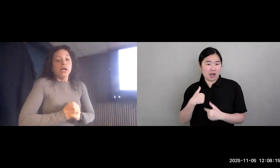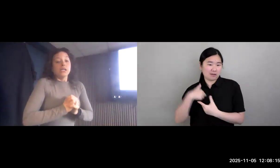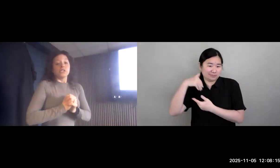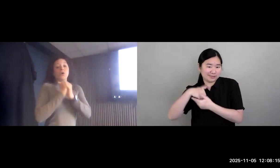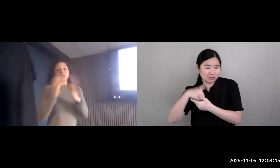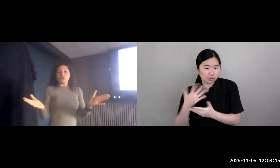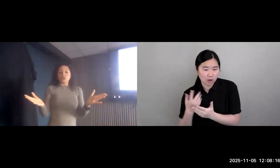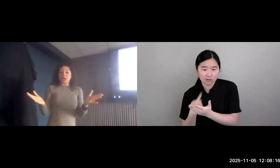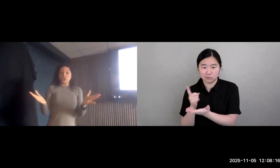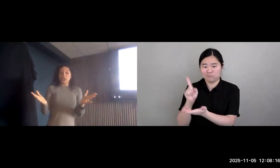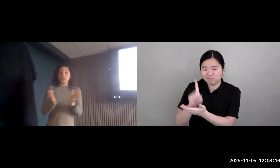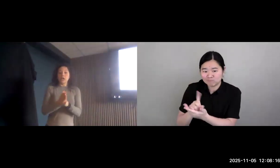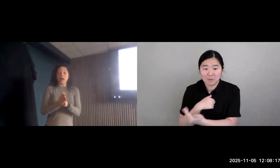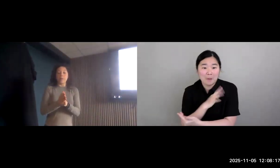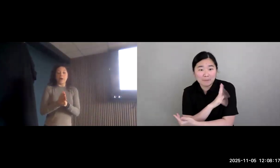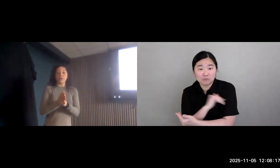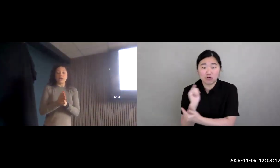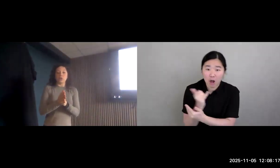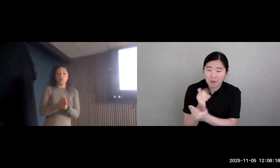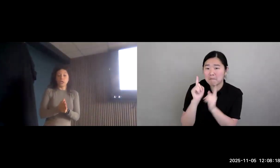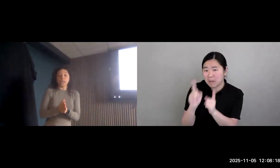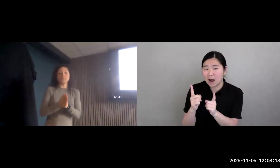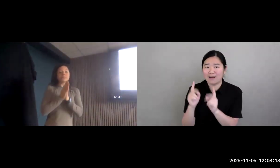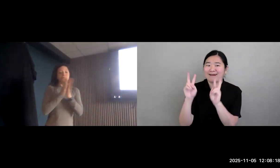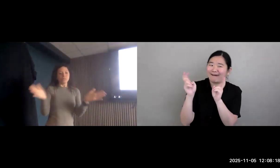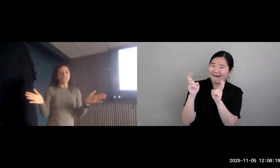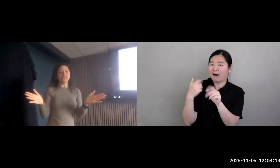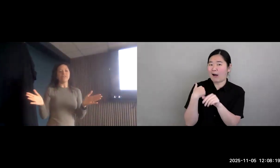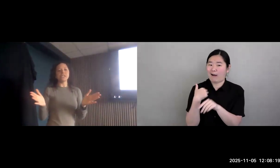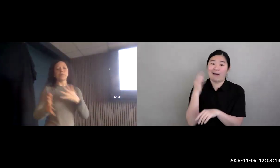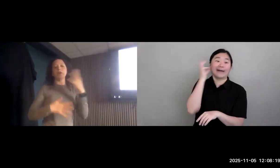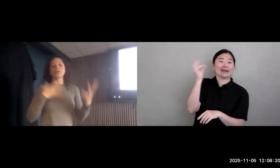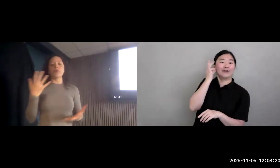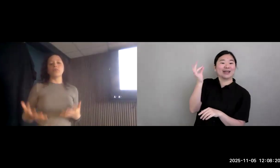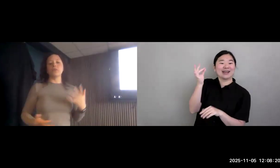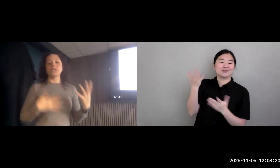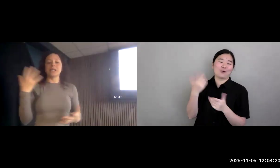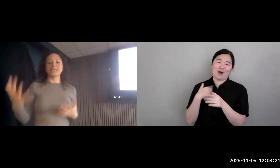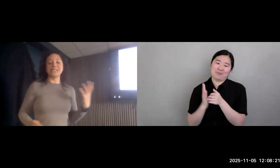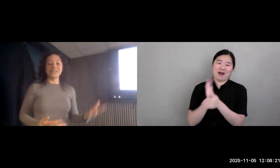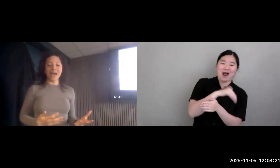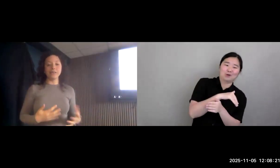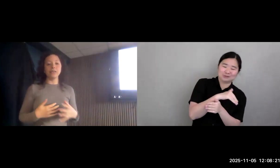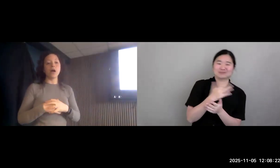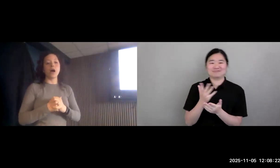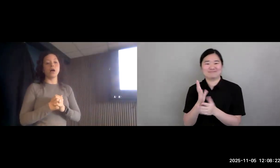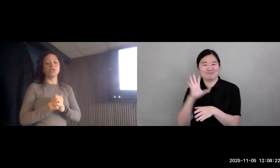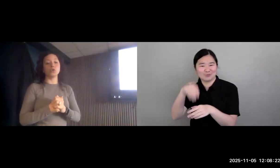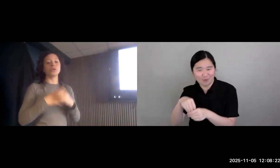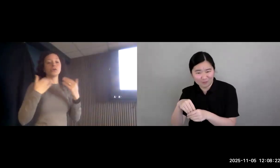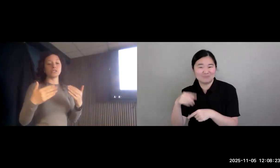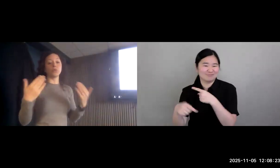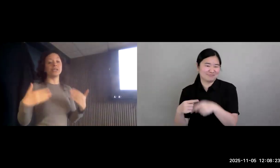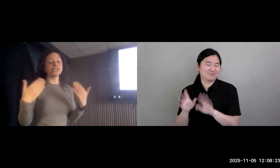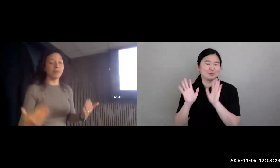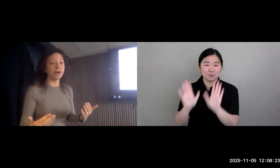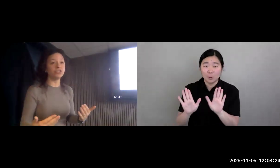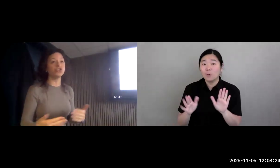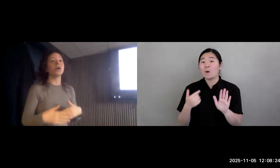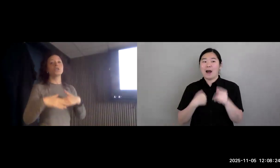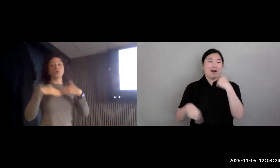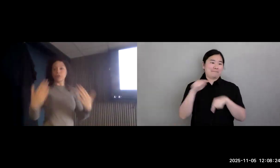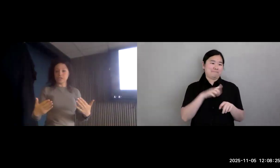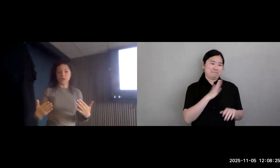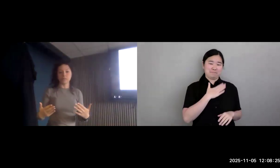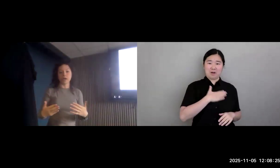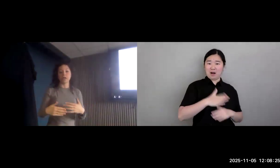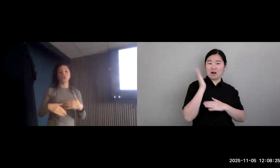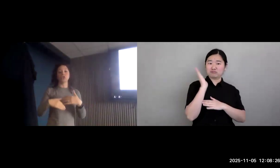So, a little introduction about the community. Deafness appeared around the 1910 due to consanguineous marriage, so first cousin marriage.